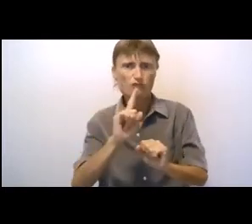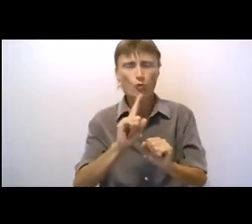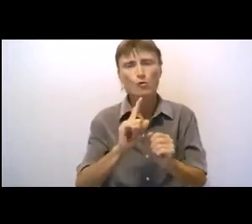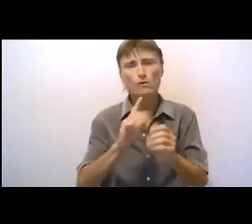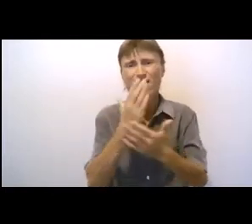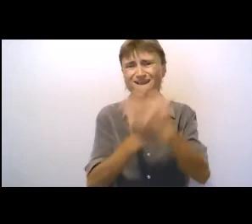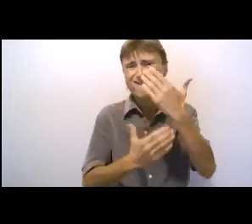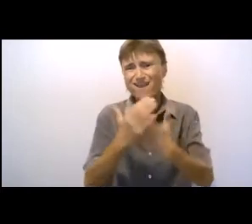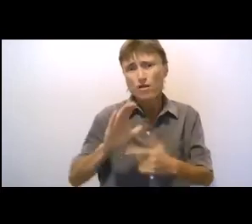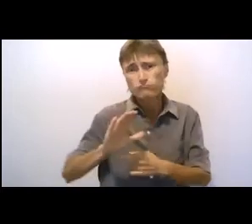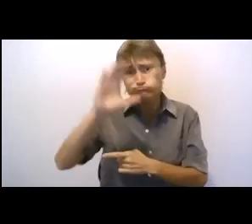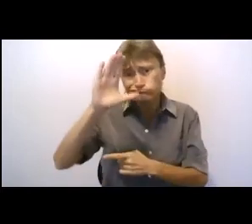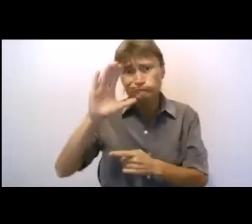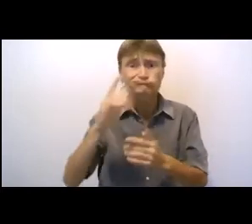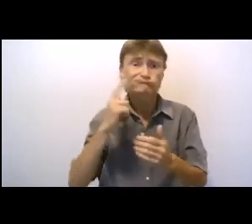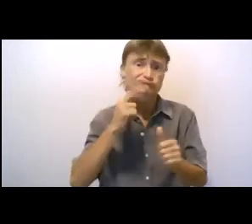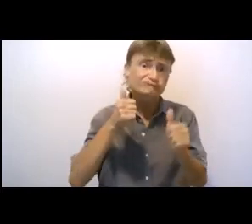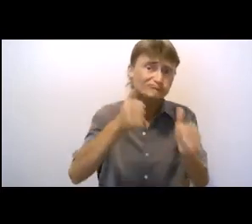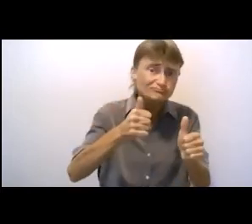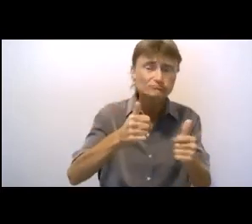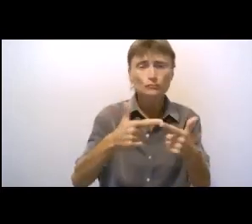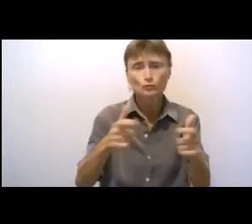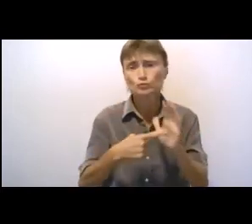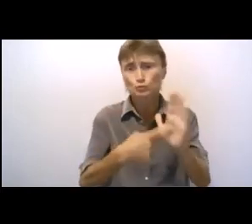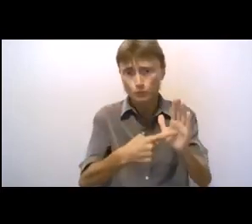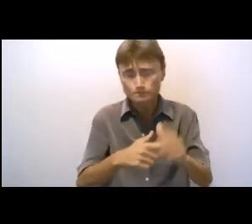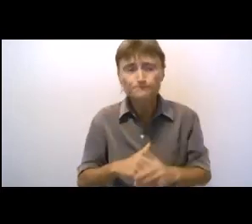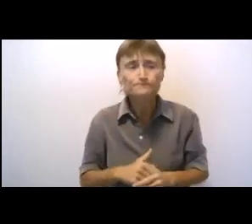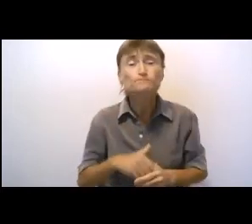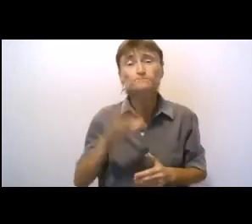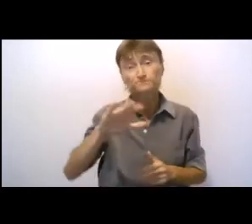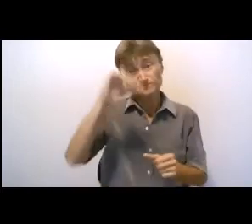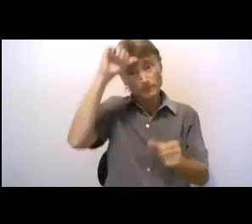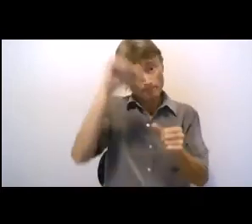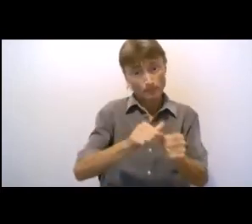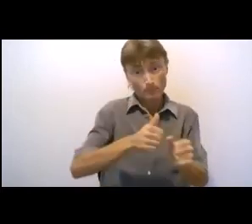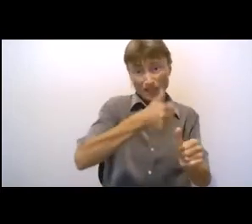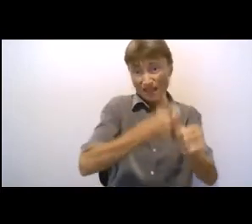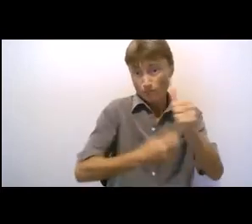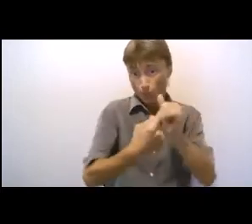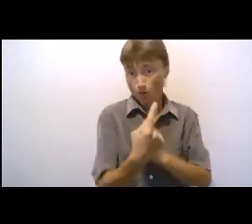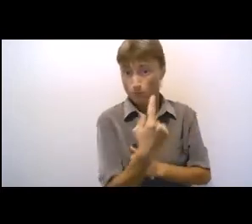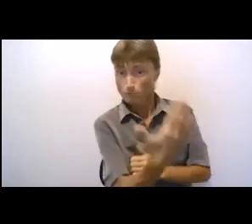in different ways. Recognize that each experience and viewpoint is valid, even if they differ.